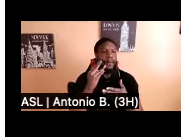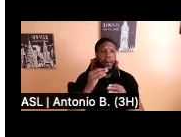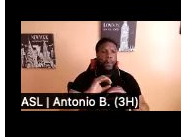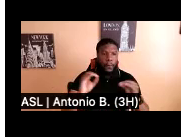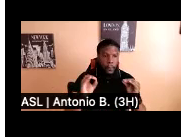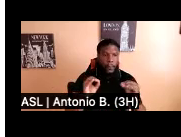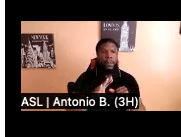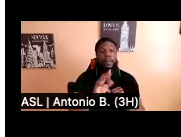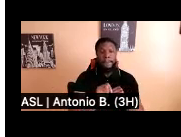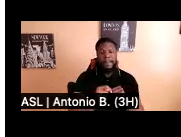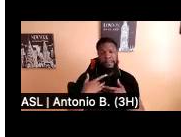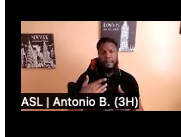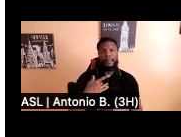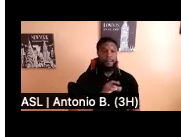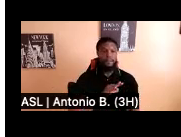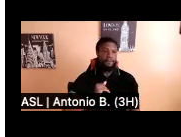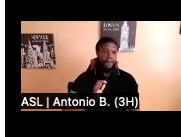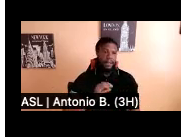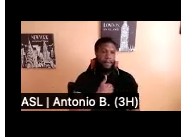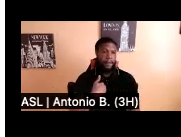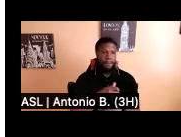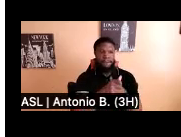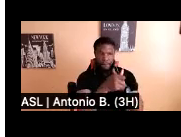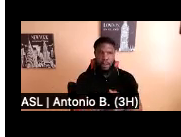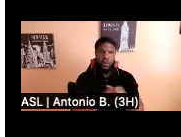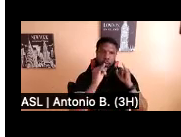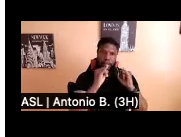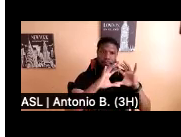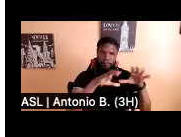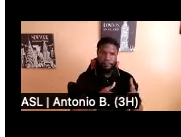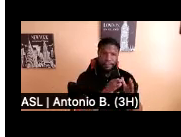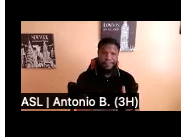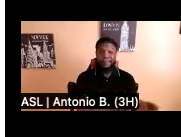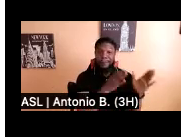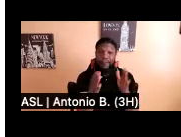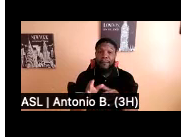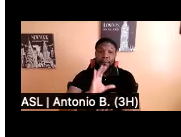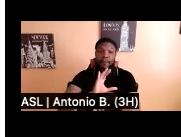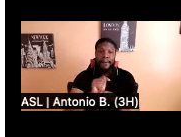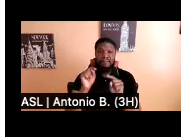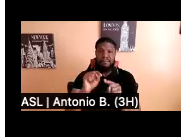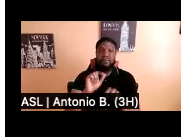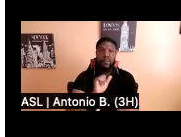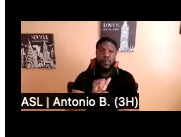faculty members. 2) Consultants, trained or worked in writing centers only with no classroom